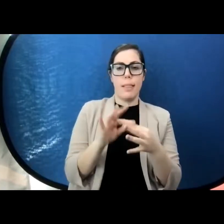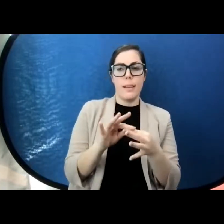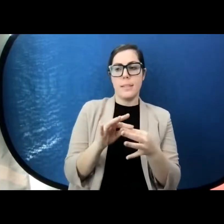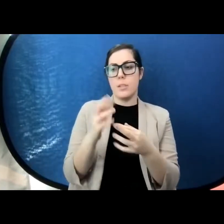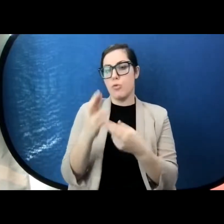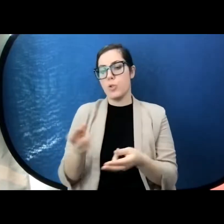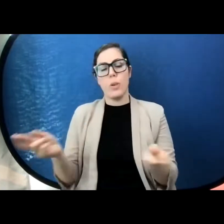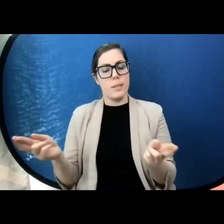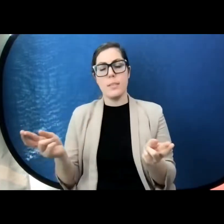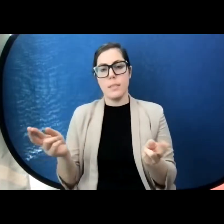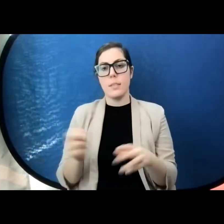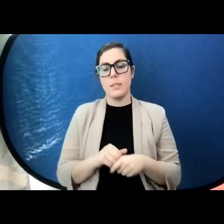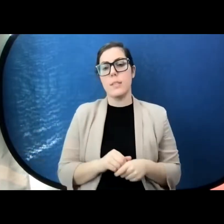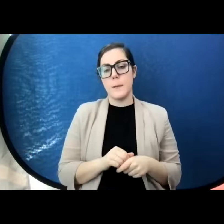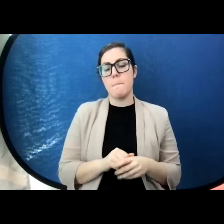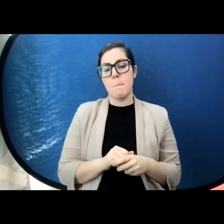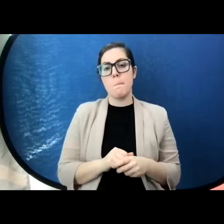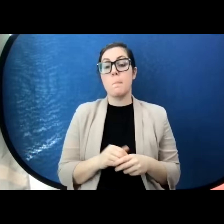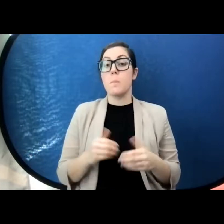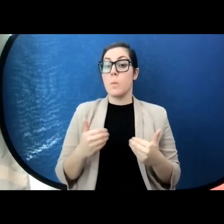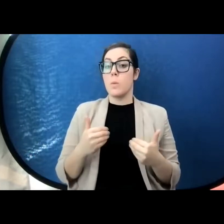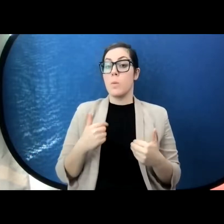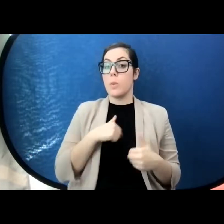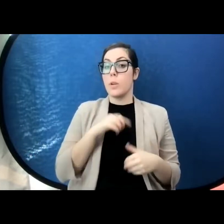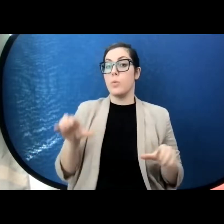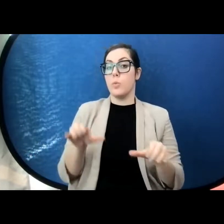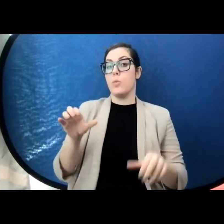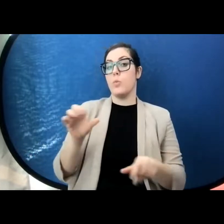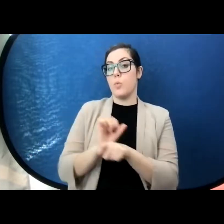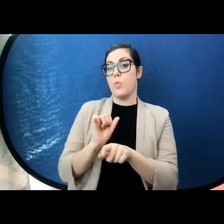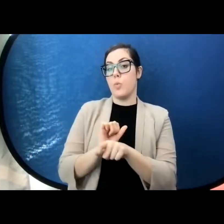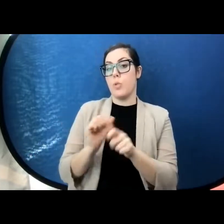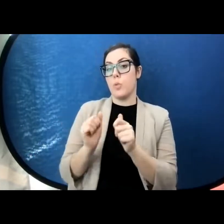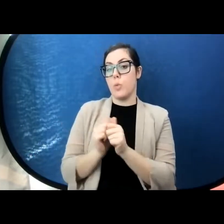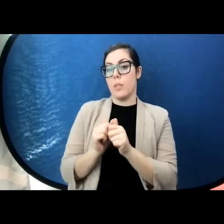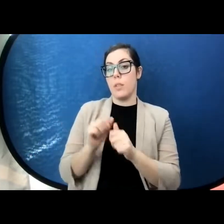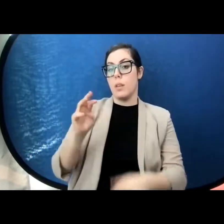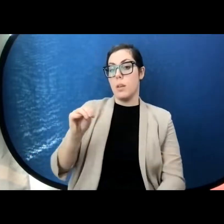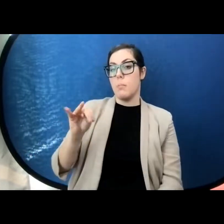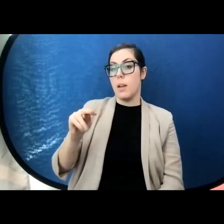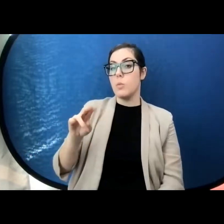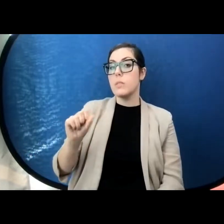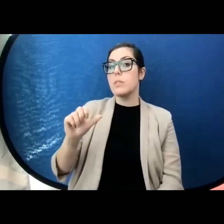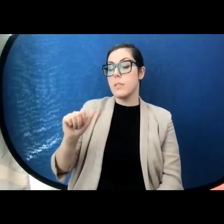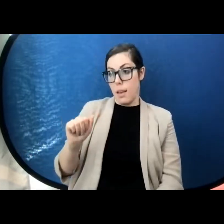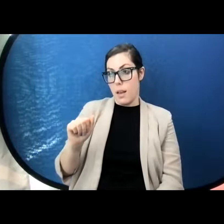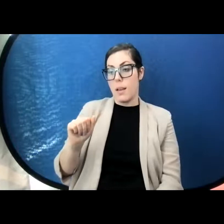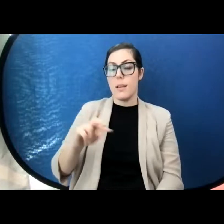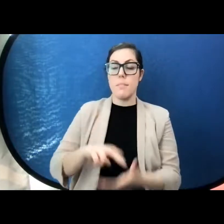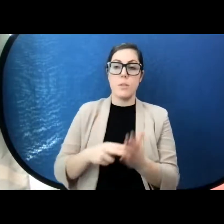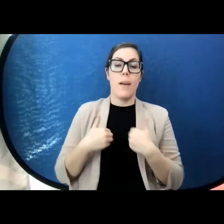Through our work with MIUSA, we have connections with disability leaders all over the world,